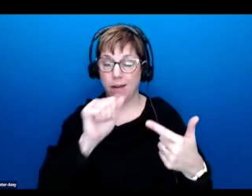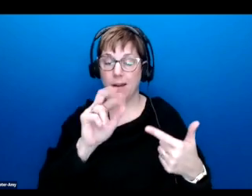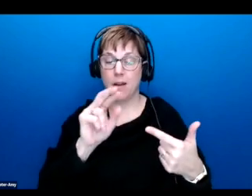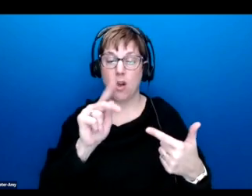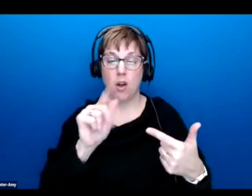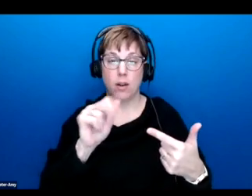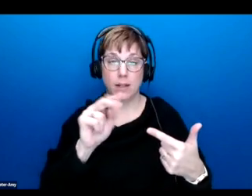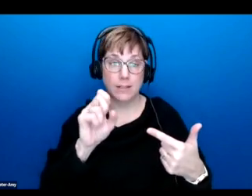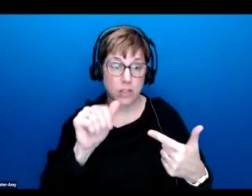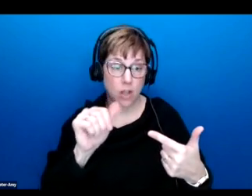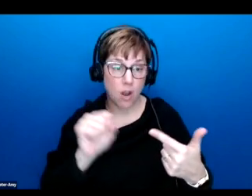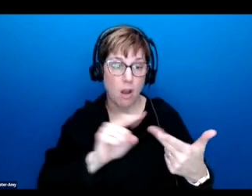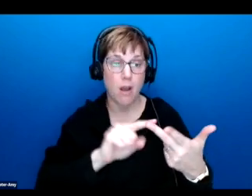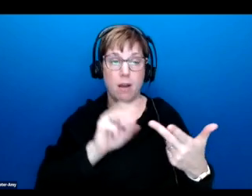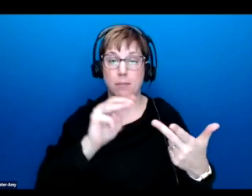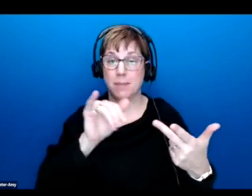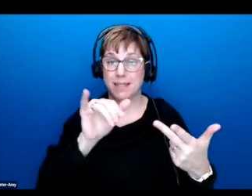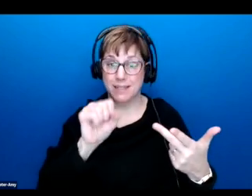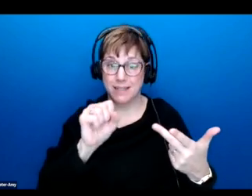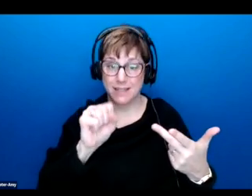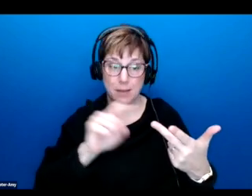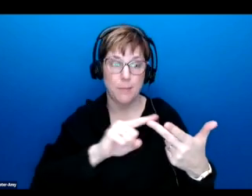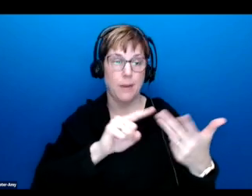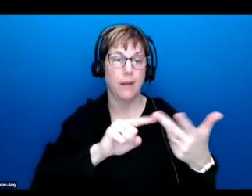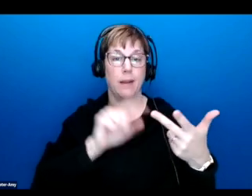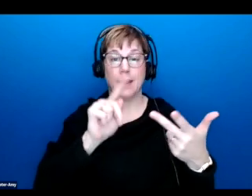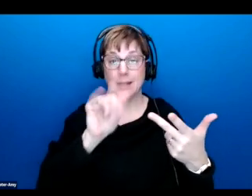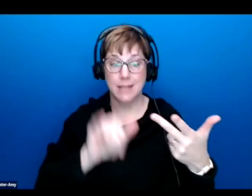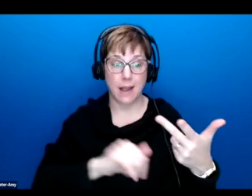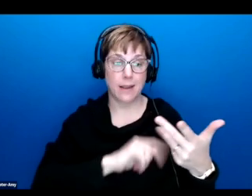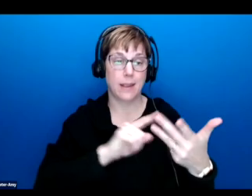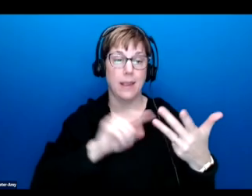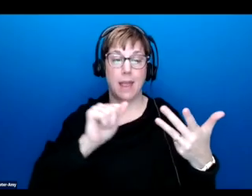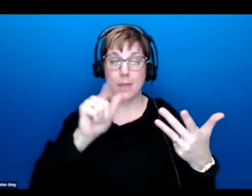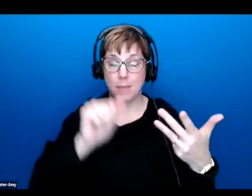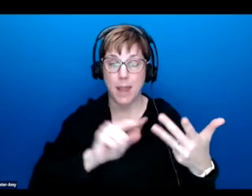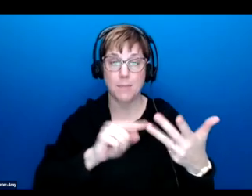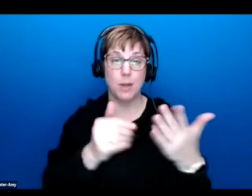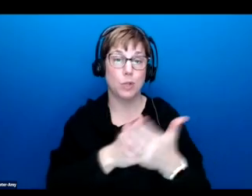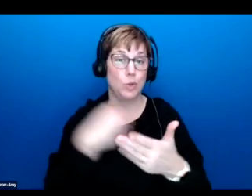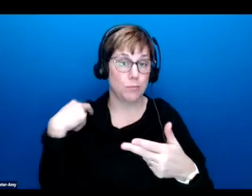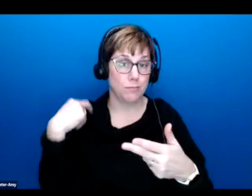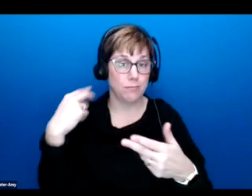Mississippi, Kentucky, Alabama, New Mexico, Louisiana, and Oklahoma.